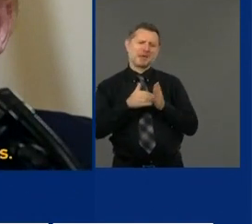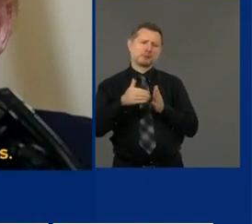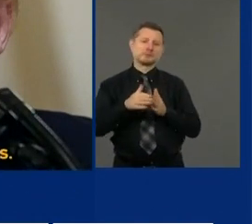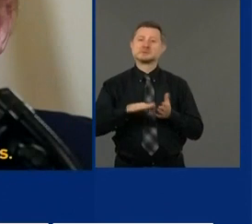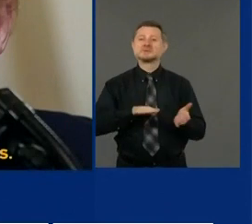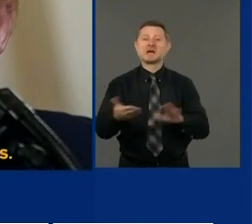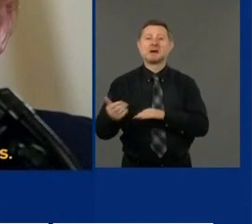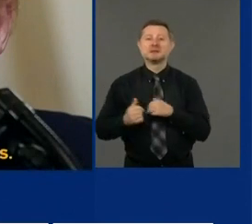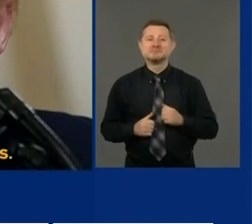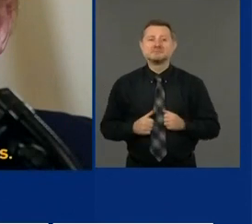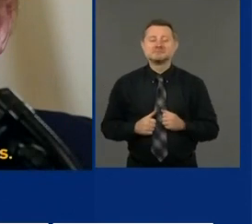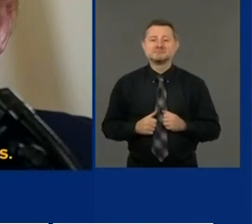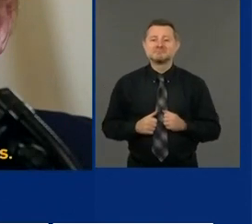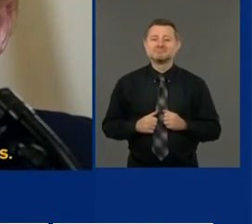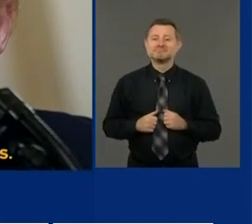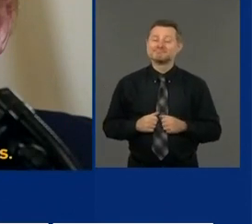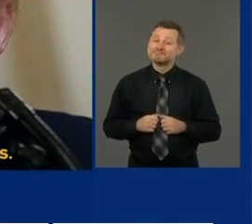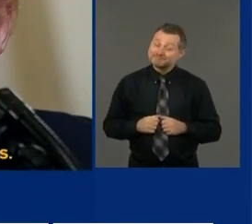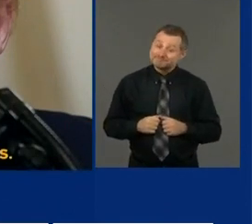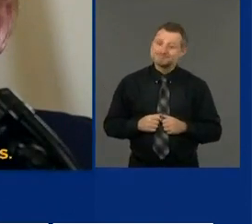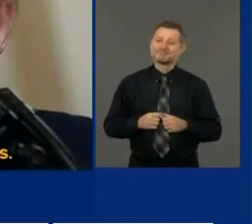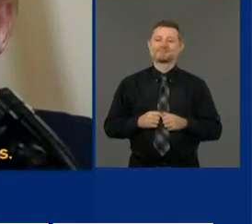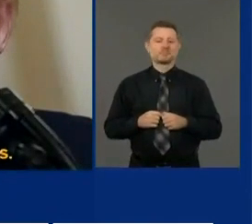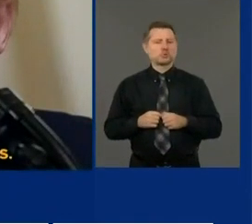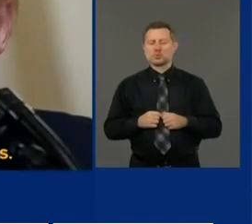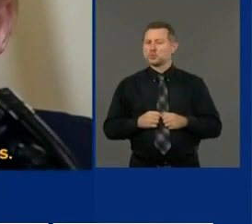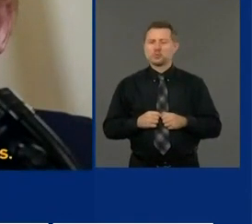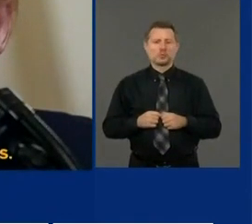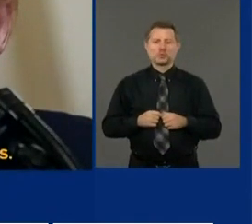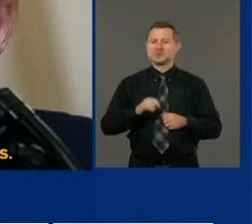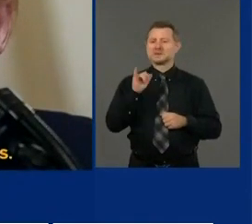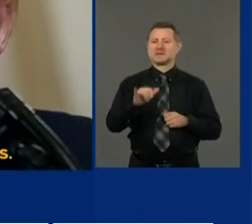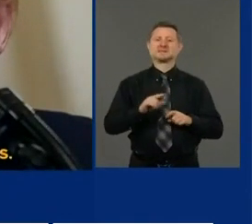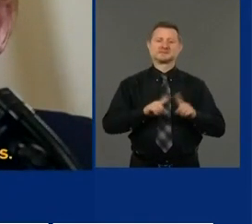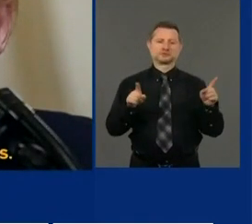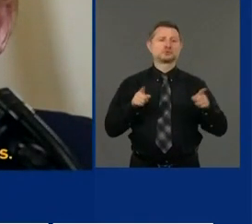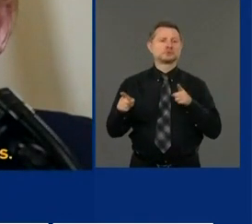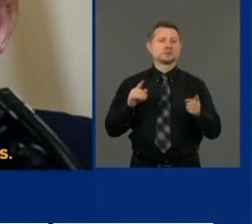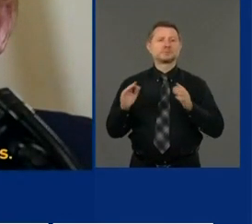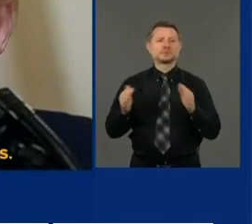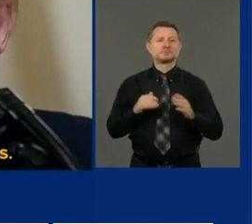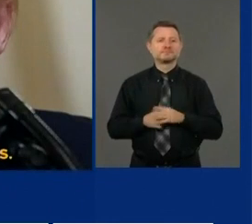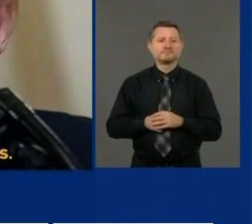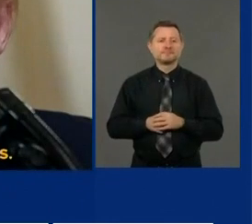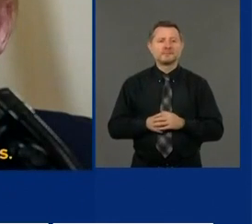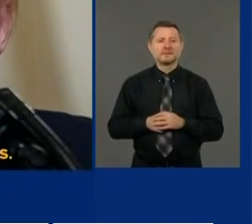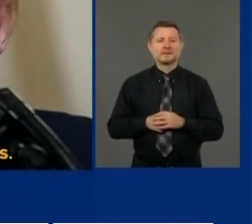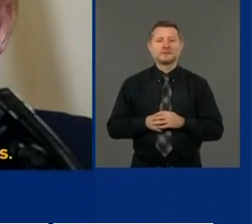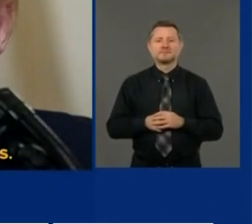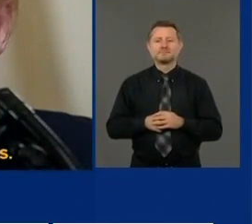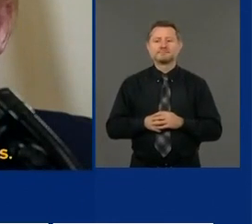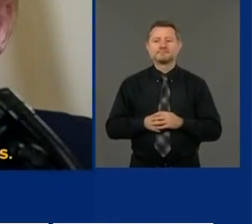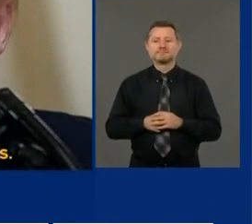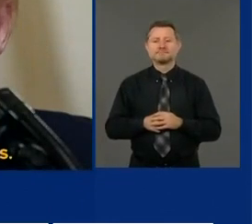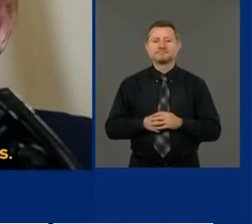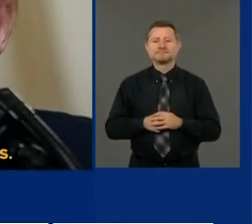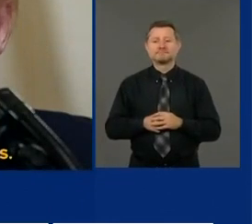SCANDAL. THOUSANDS OF PEOPLE ARE GOING